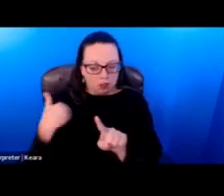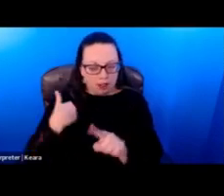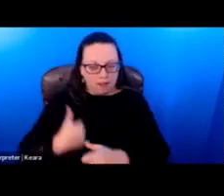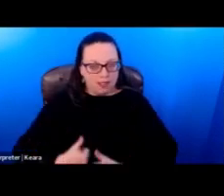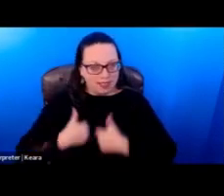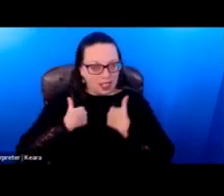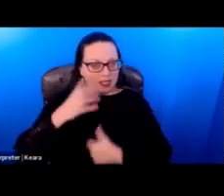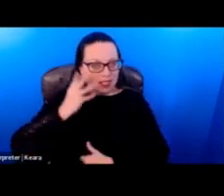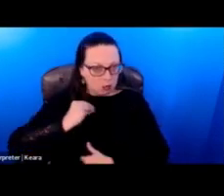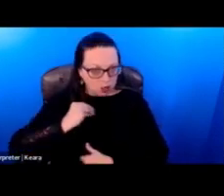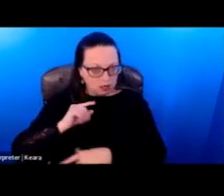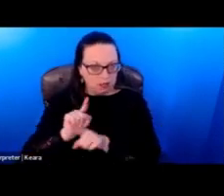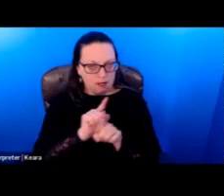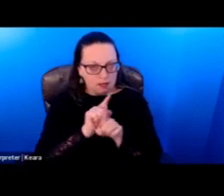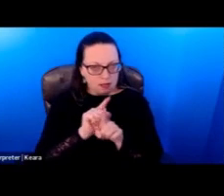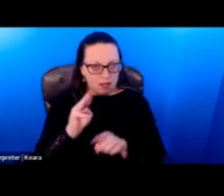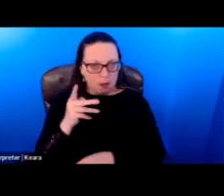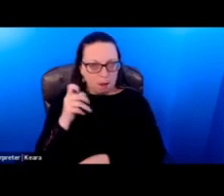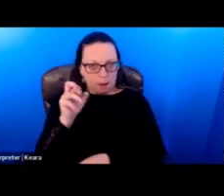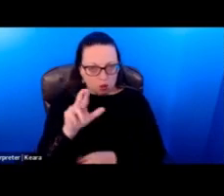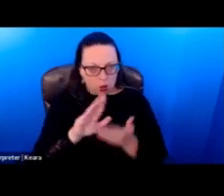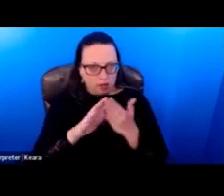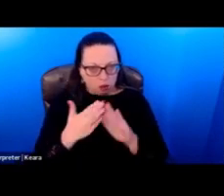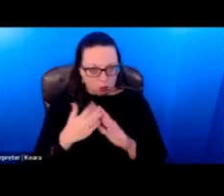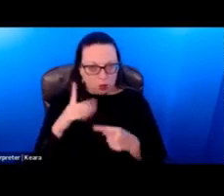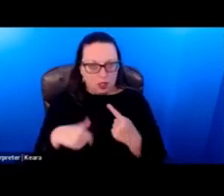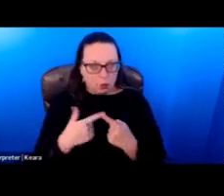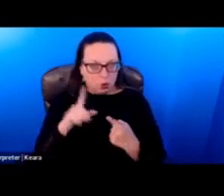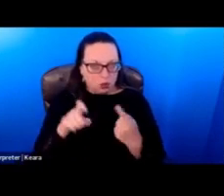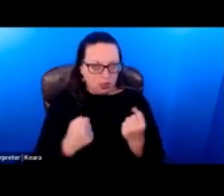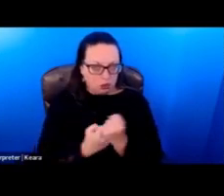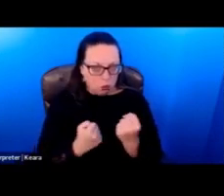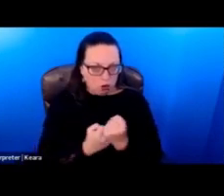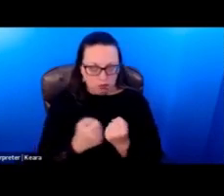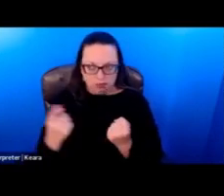does not occur. It doesn't occur at all sometimes. The changing